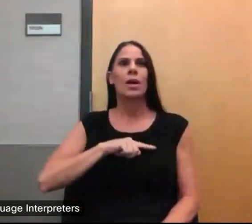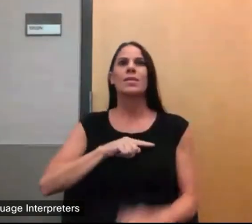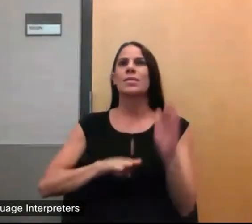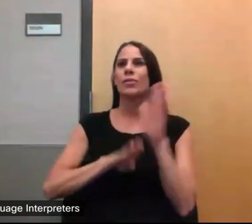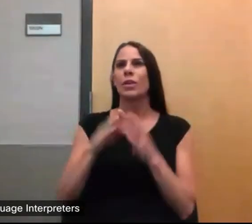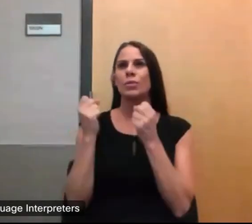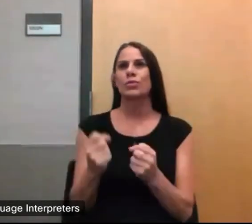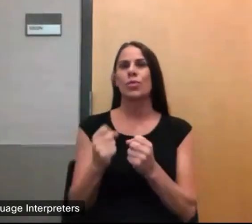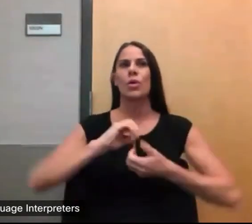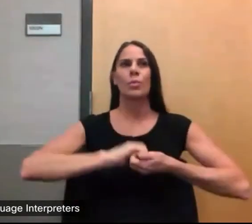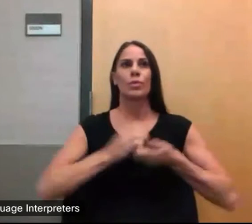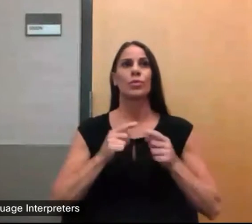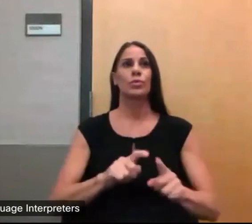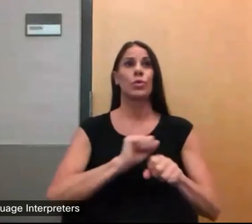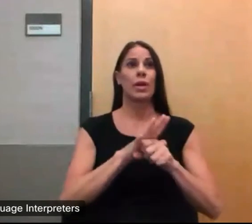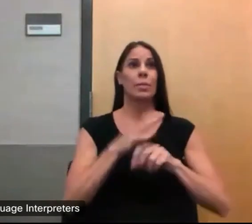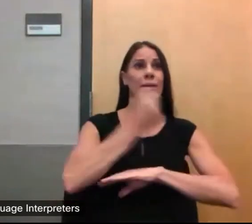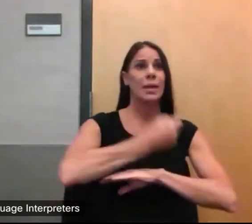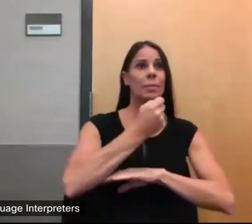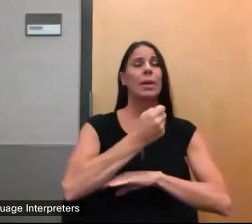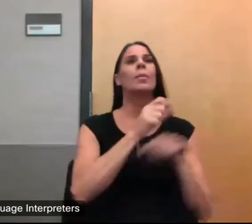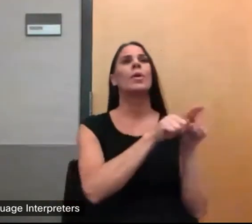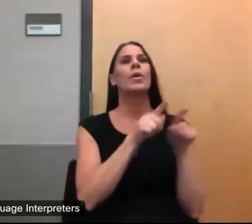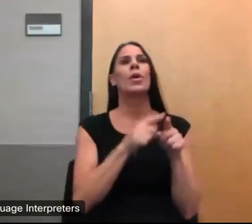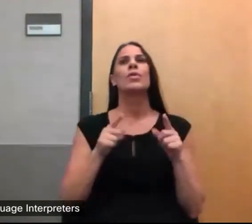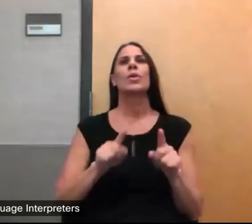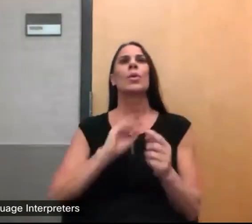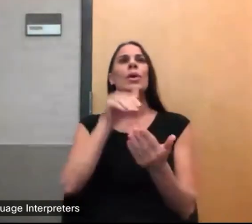partnerships during a pandemic. But in the inter, pandemic periods as well.